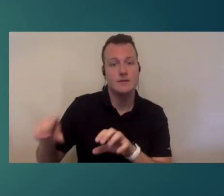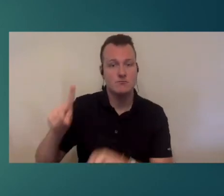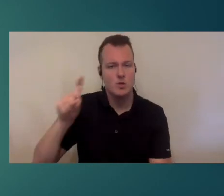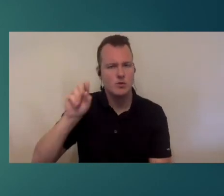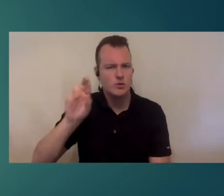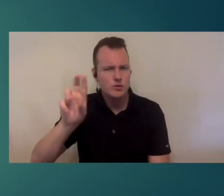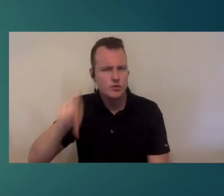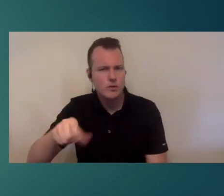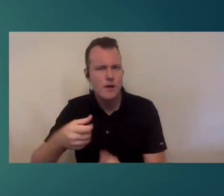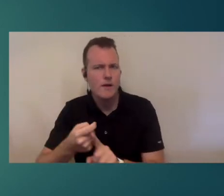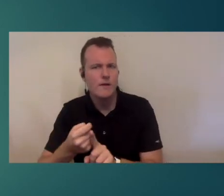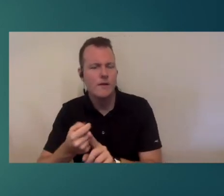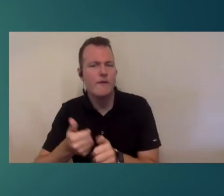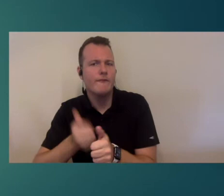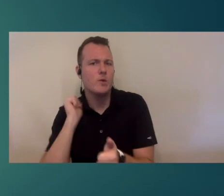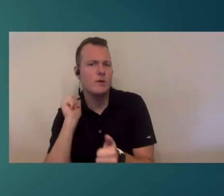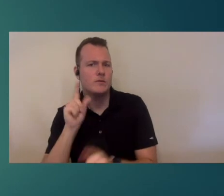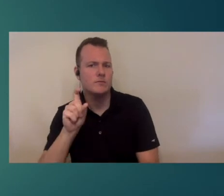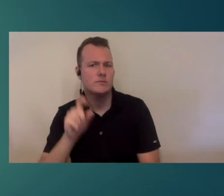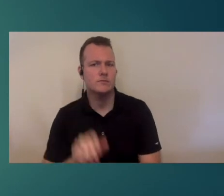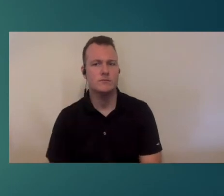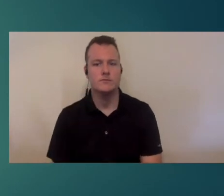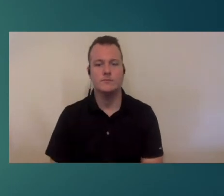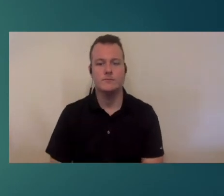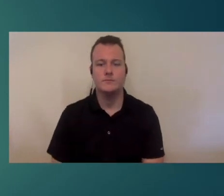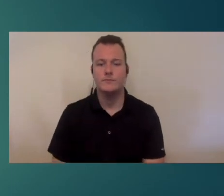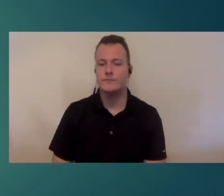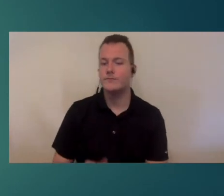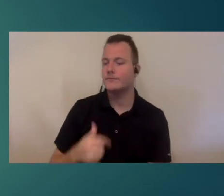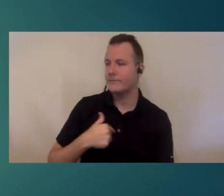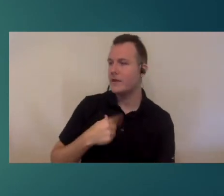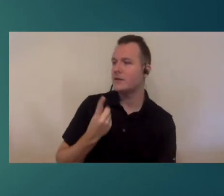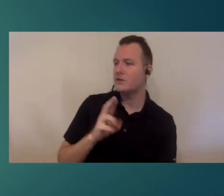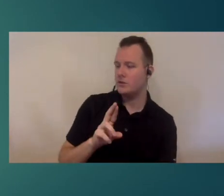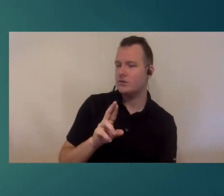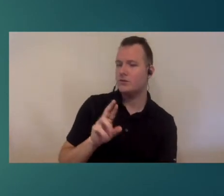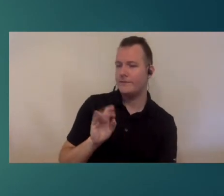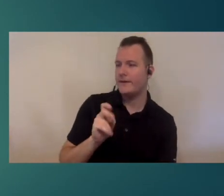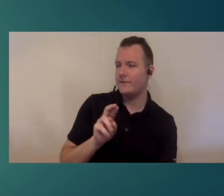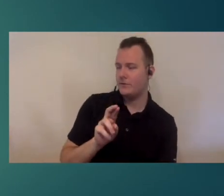that? This is Dr. Megann Faivre. That's a